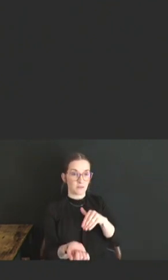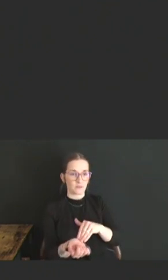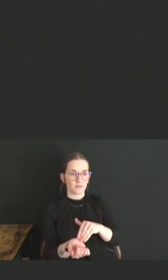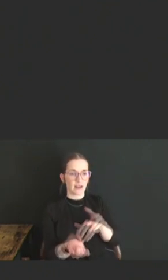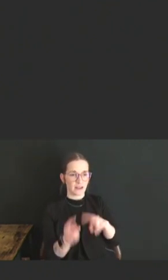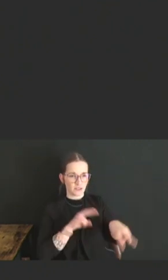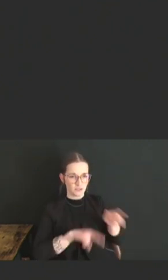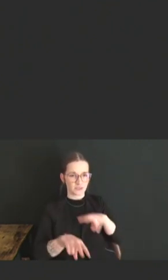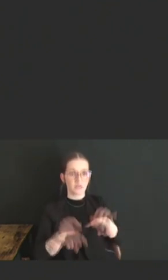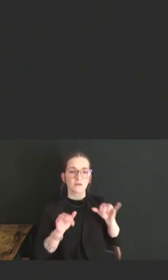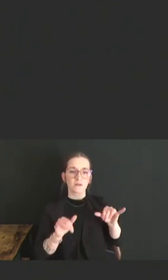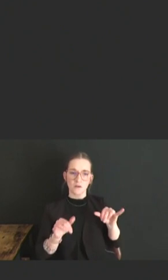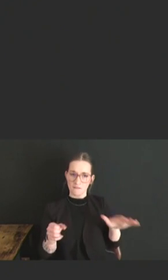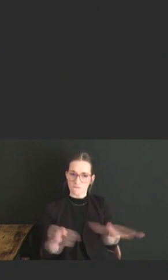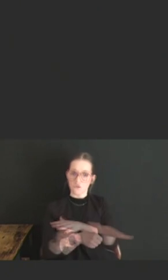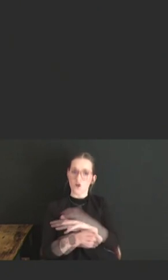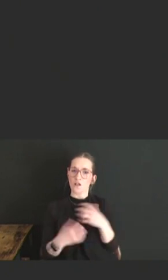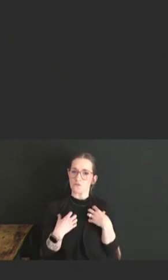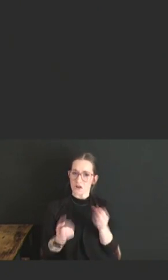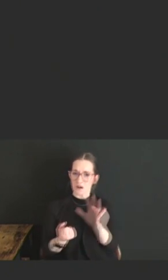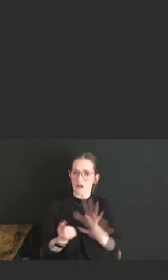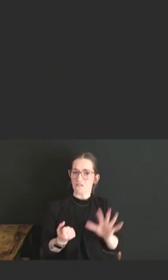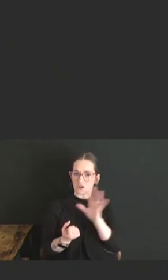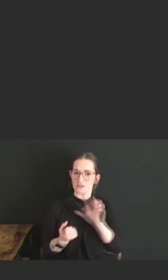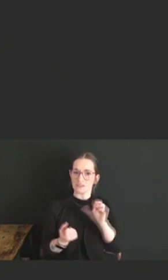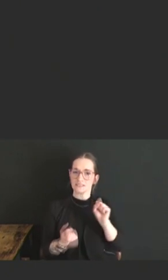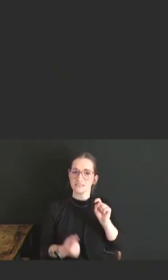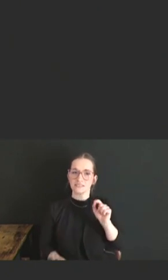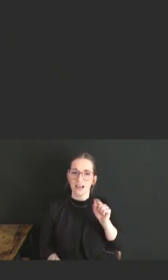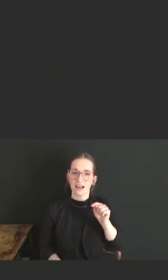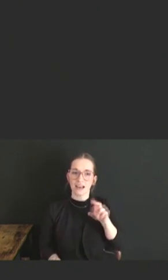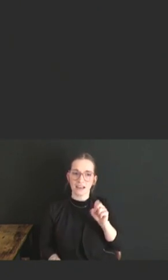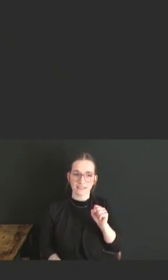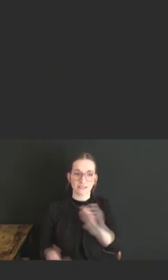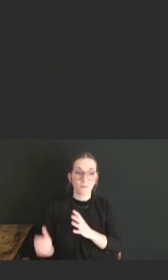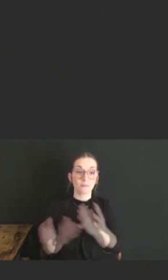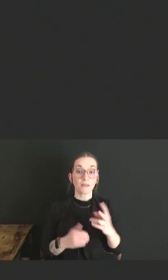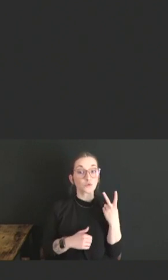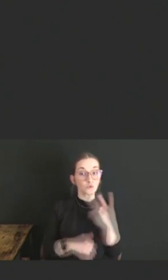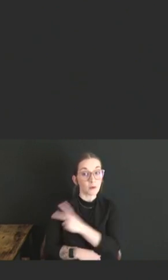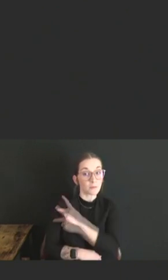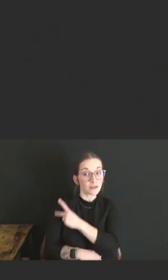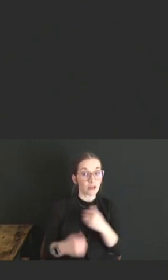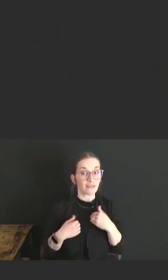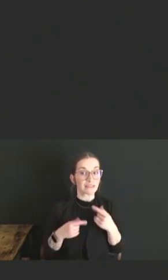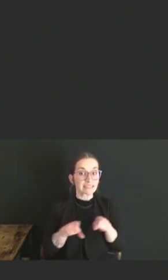recovered cardiac status. Two patients had the same status as at the time of the initial